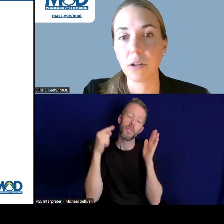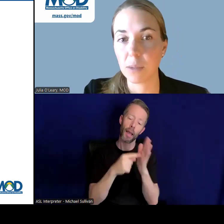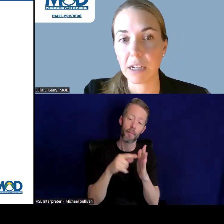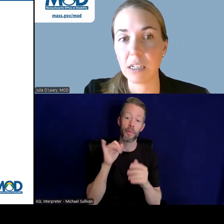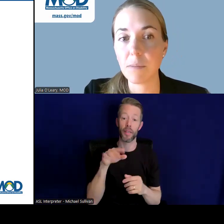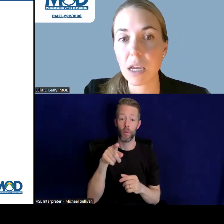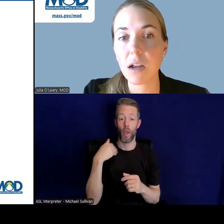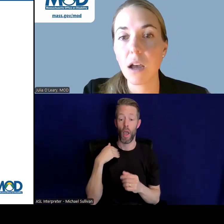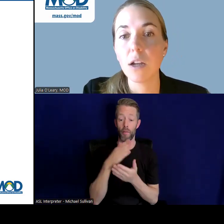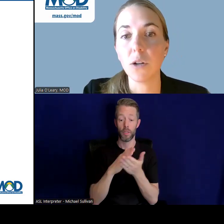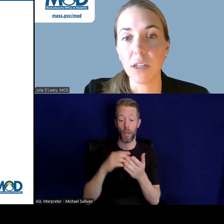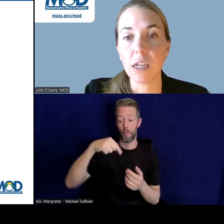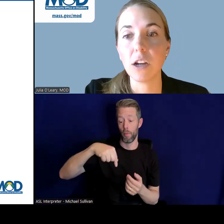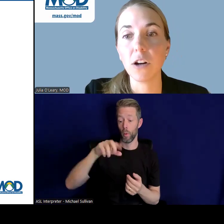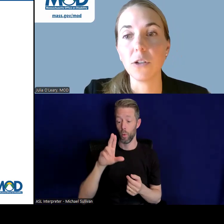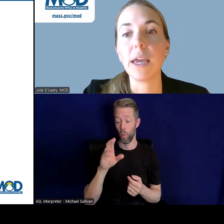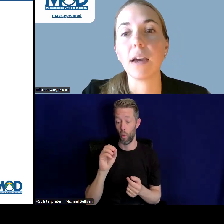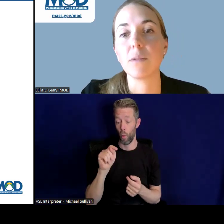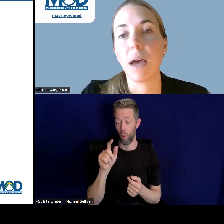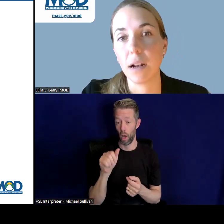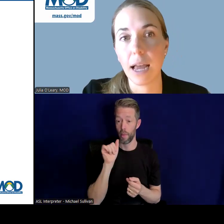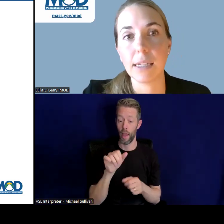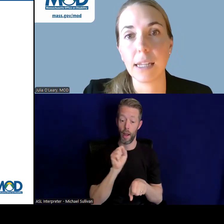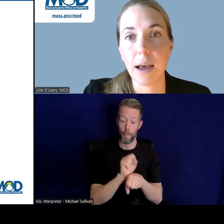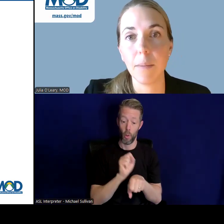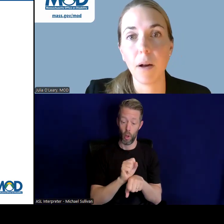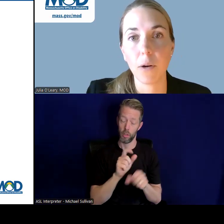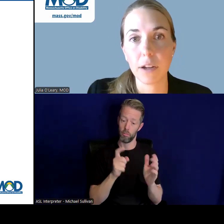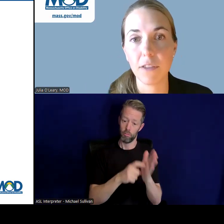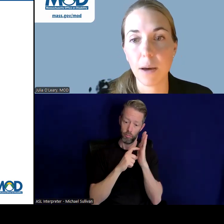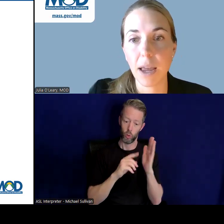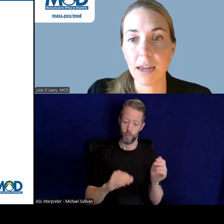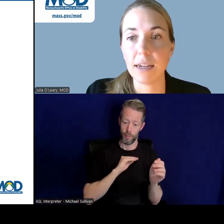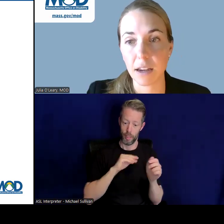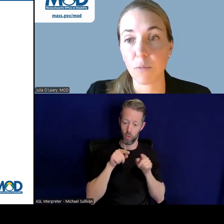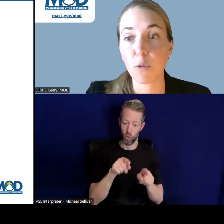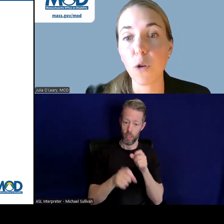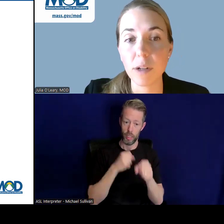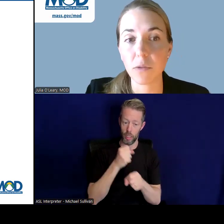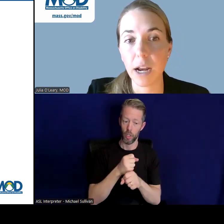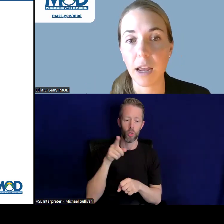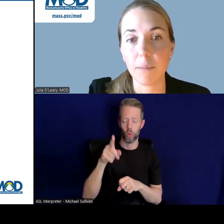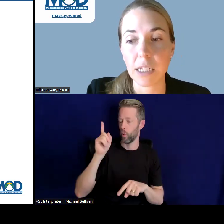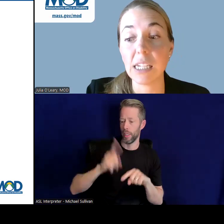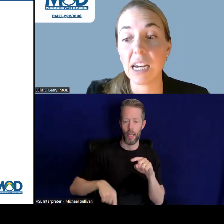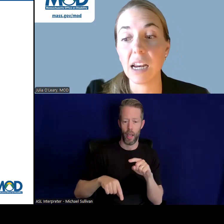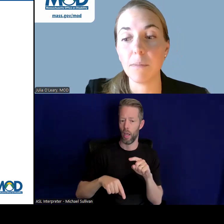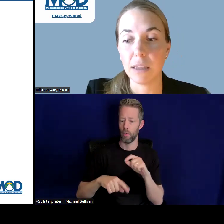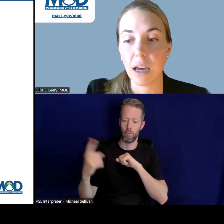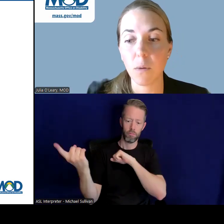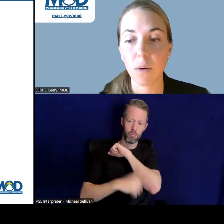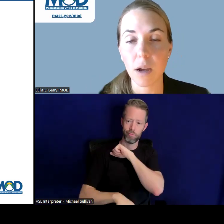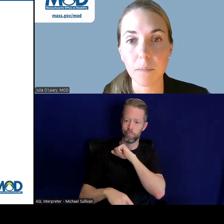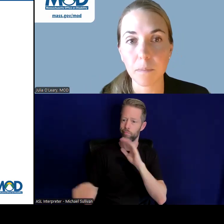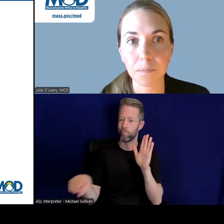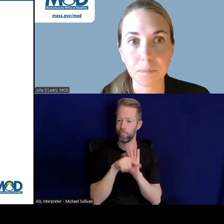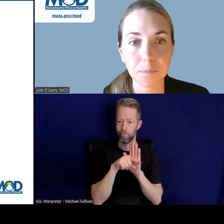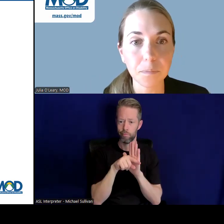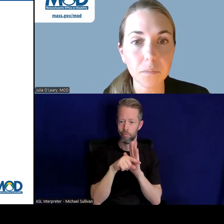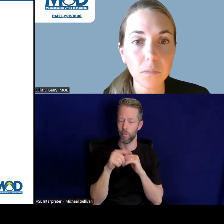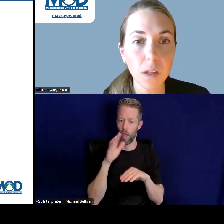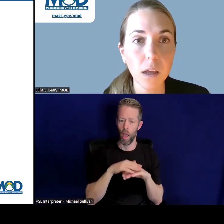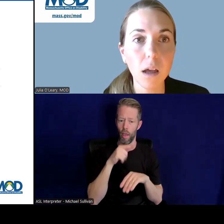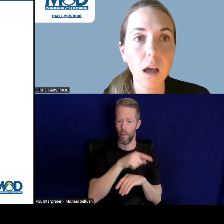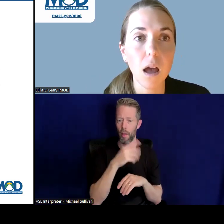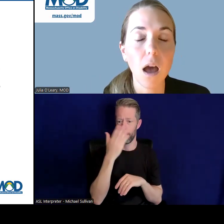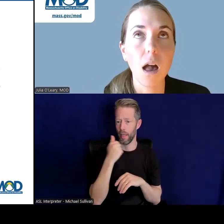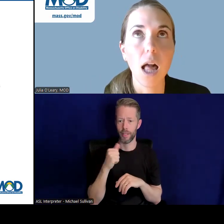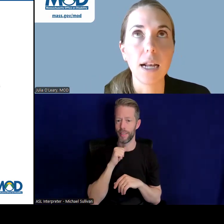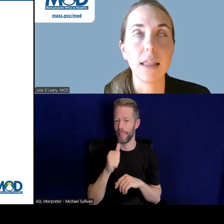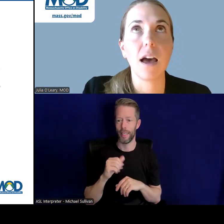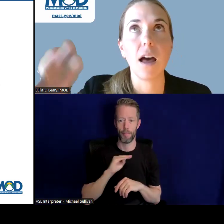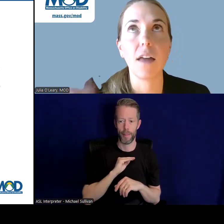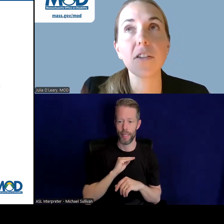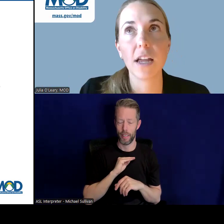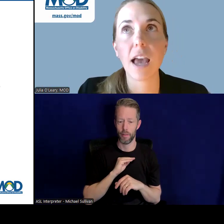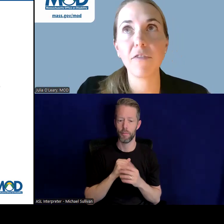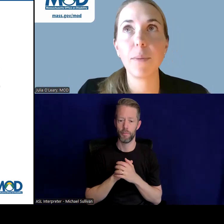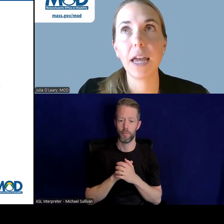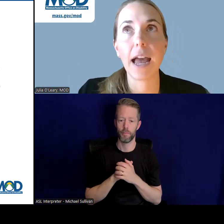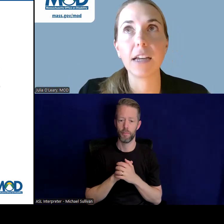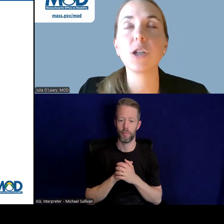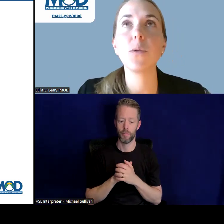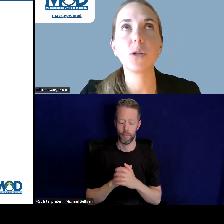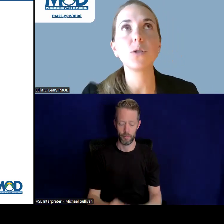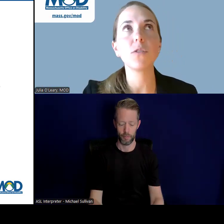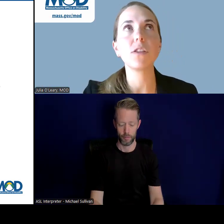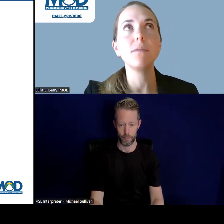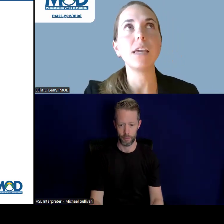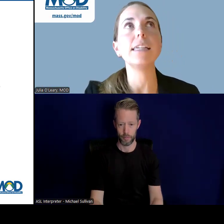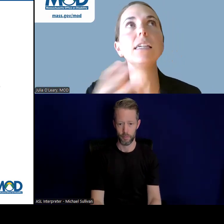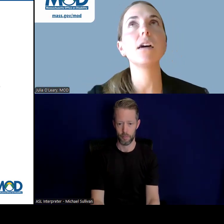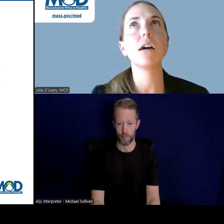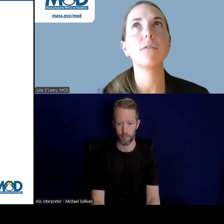For example fef quotas that employees are expected to meet during the year, you can't penalize them or give them a negative performance rating because they didn't meet that.